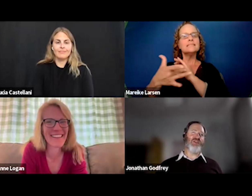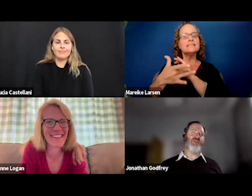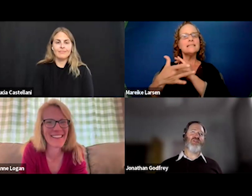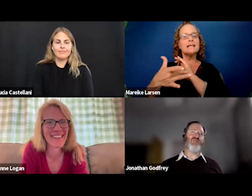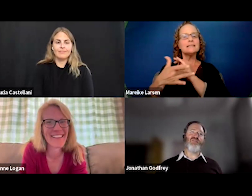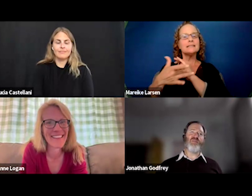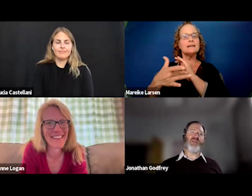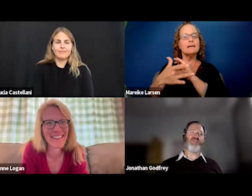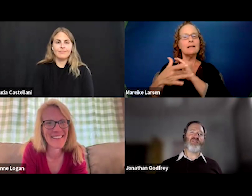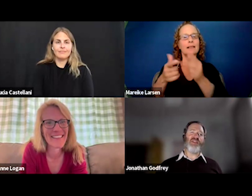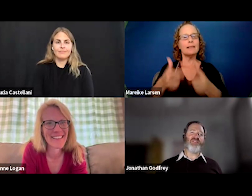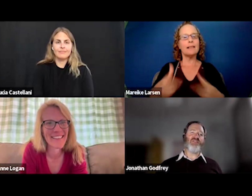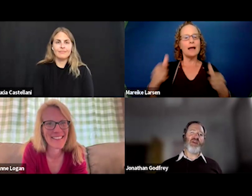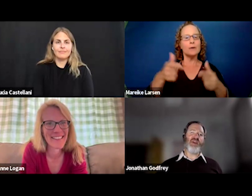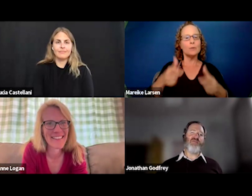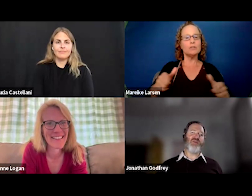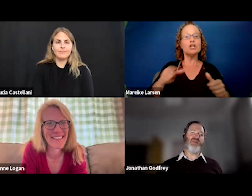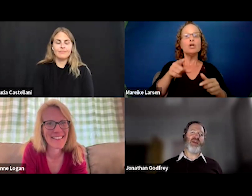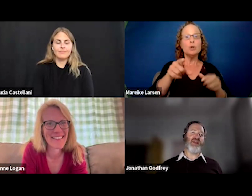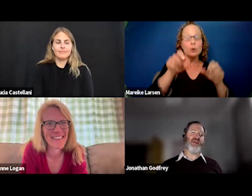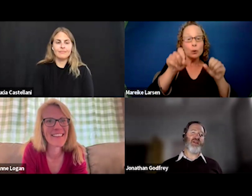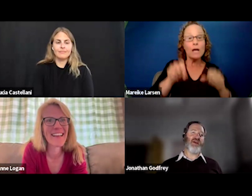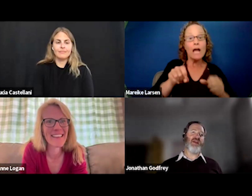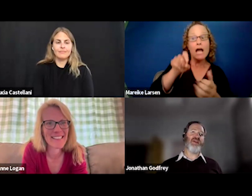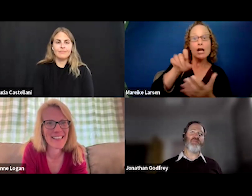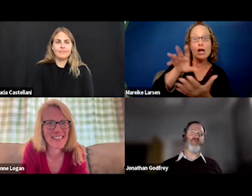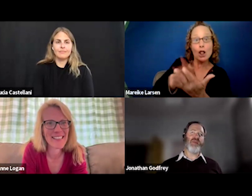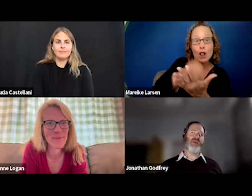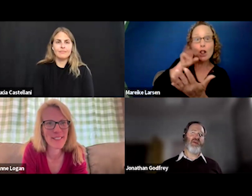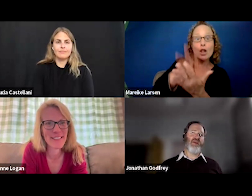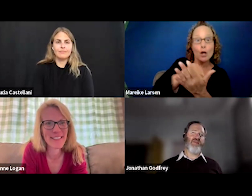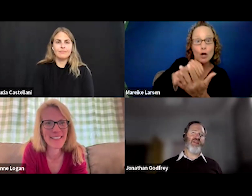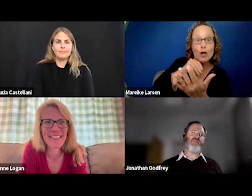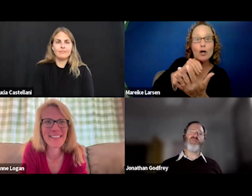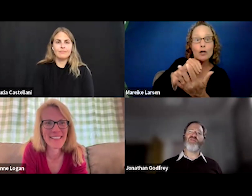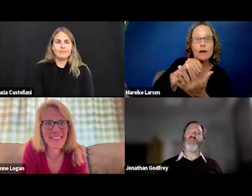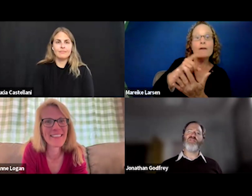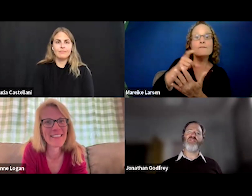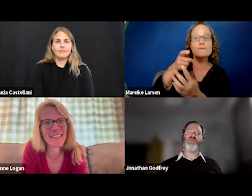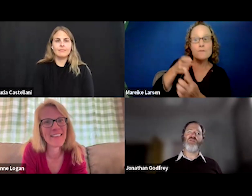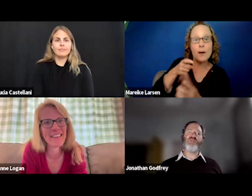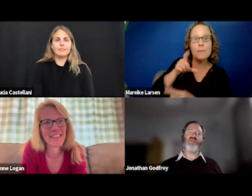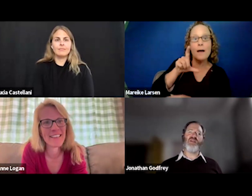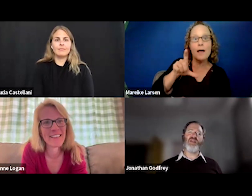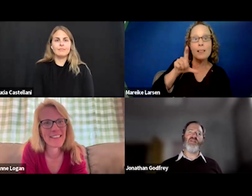learn from the interactions you have with the LLM. And that's what I'm referring to with getting